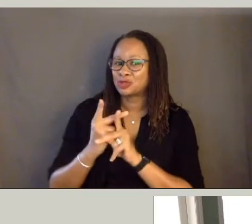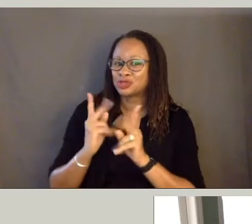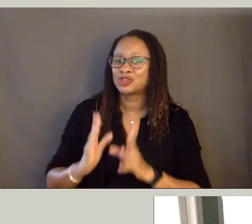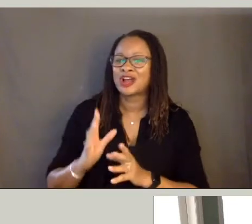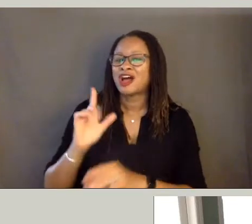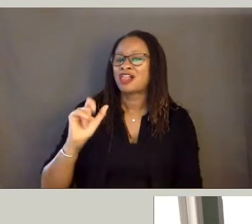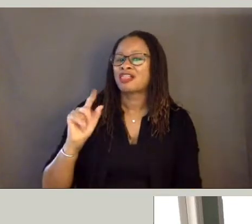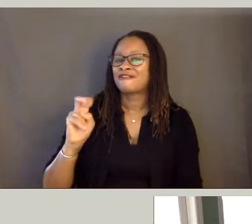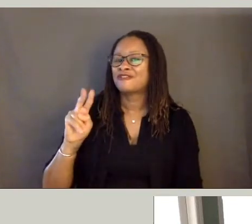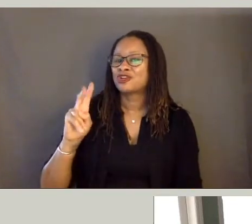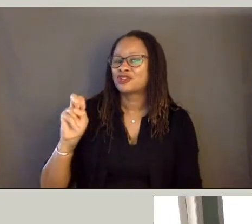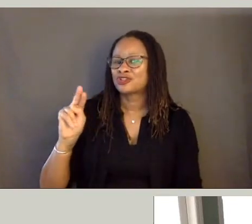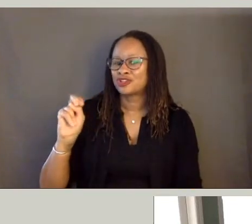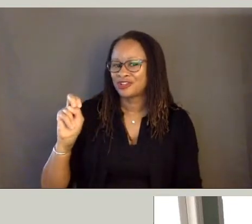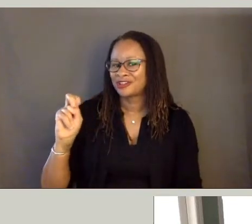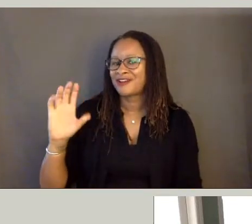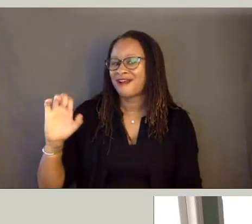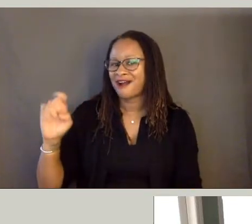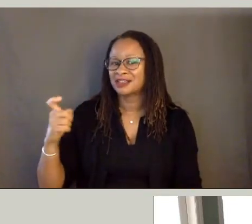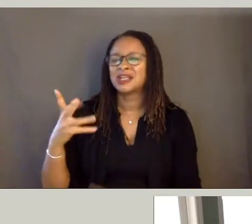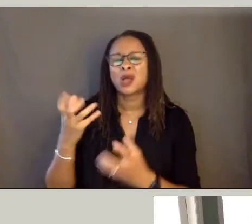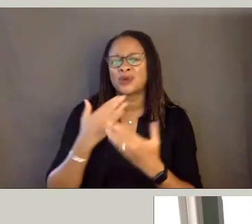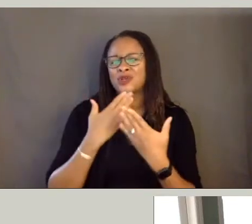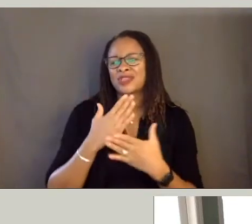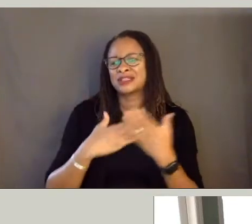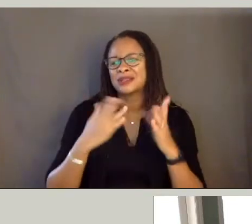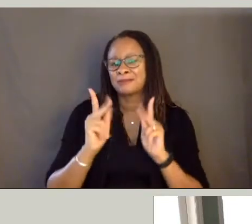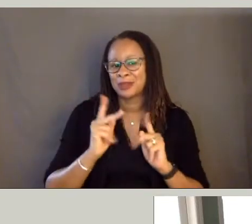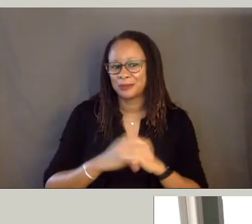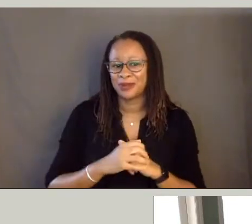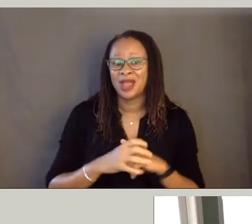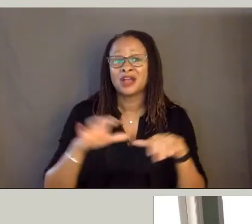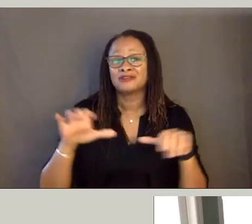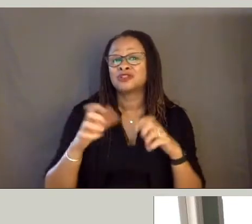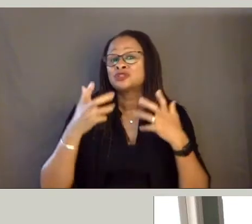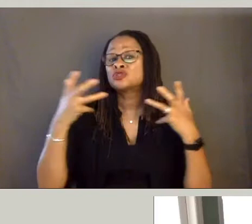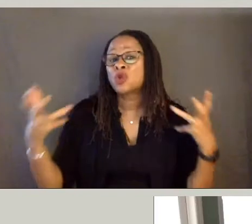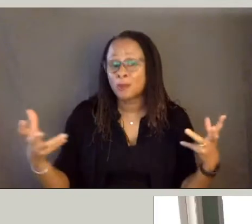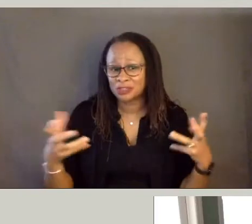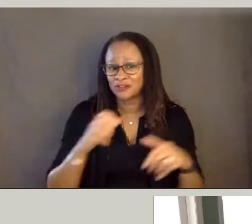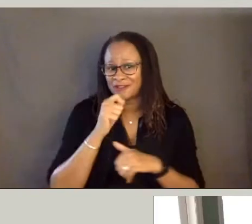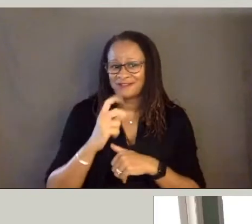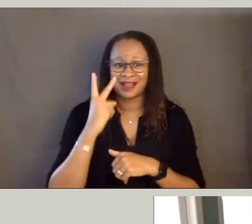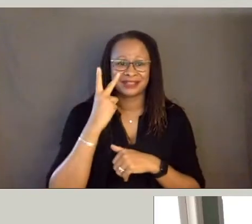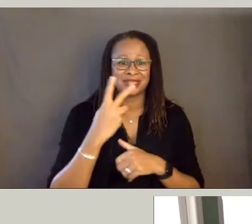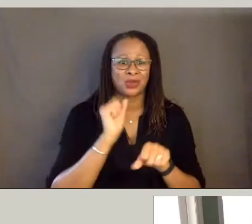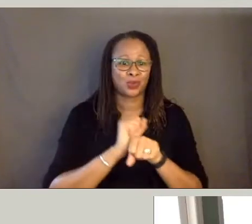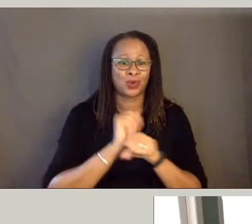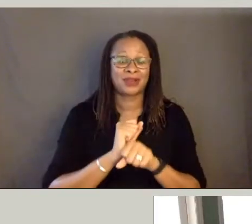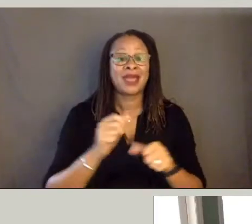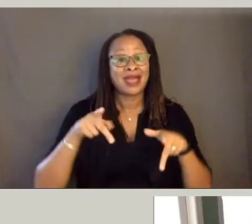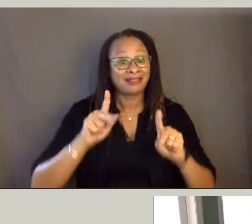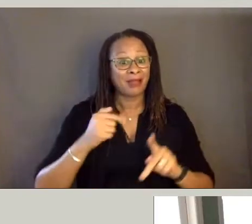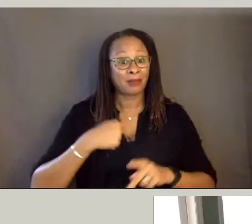I do wanna thank some people who have done so much of the unseen work, which is allowing me to have a voice.